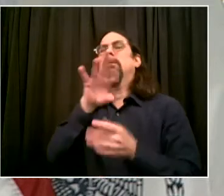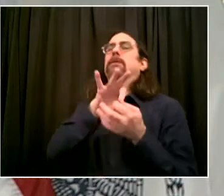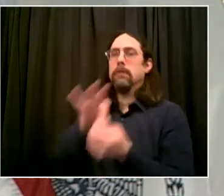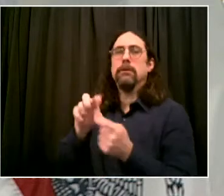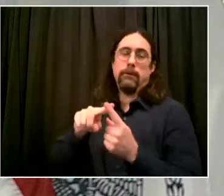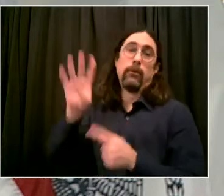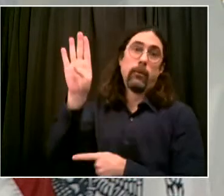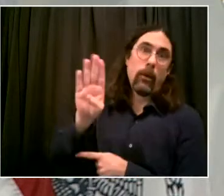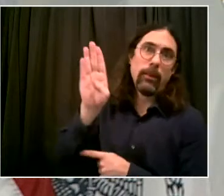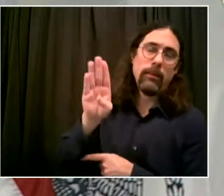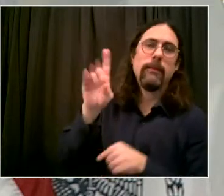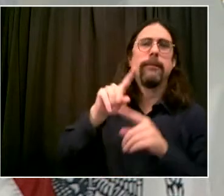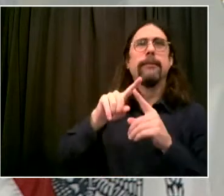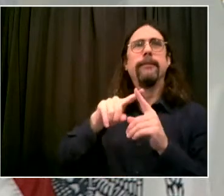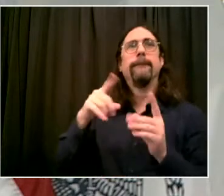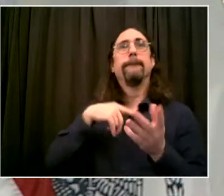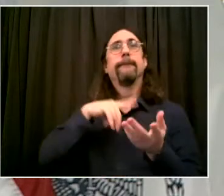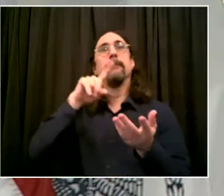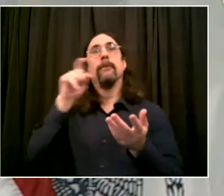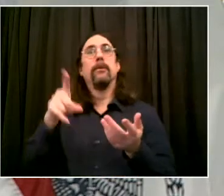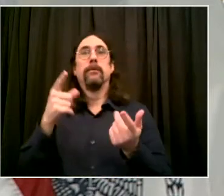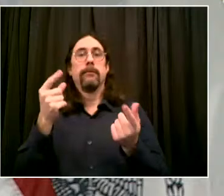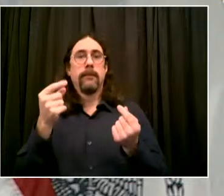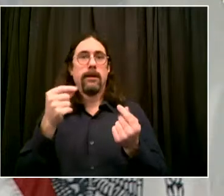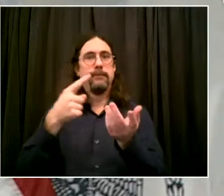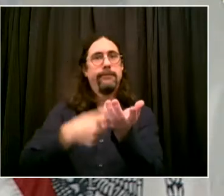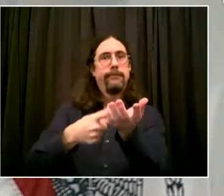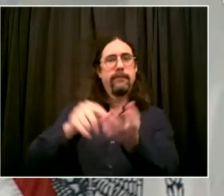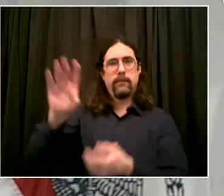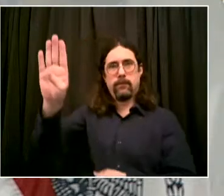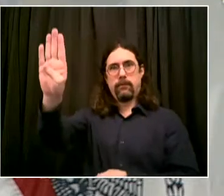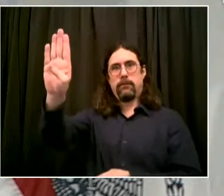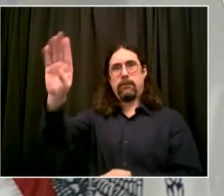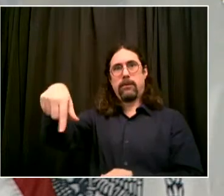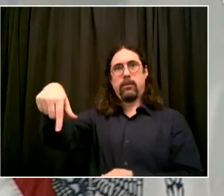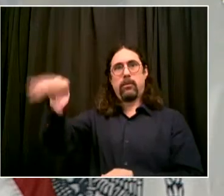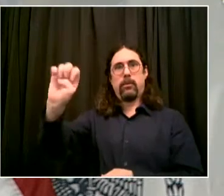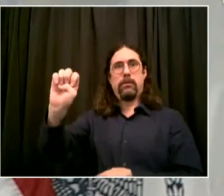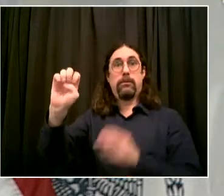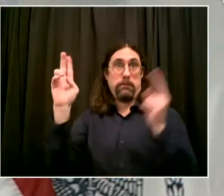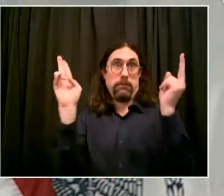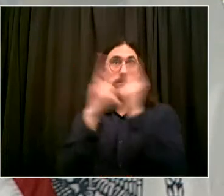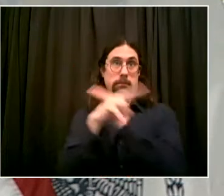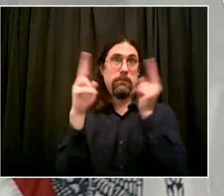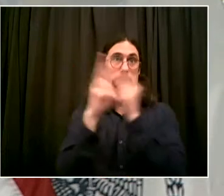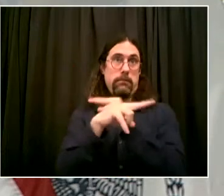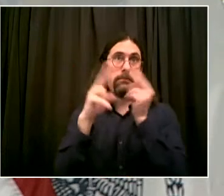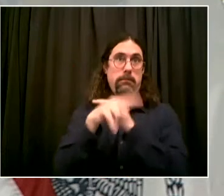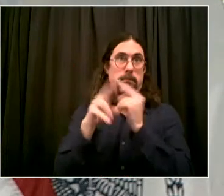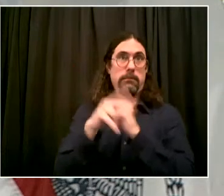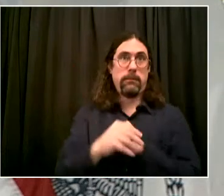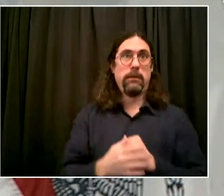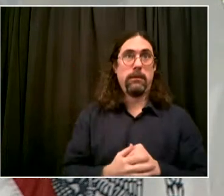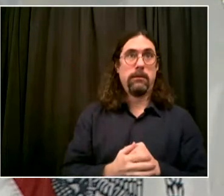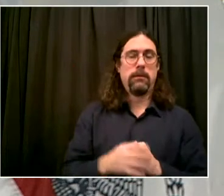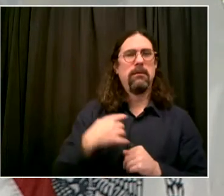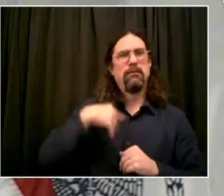REPORT ON THE QEDD . I KNOW WE'VE HAD THE PANDEMIC